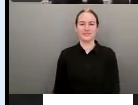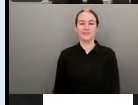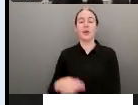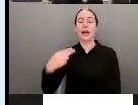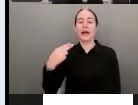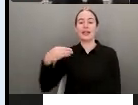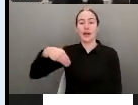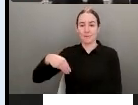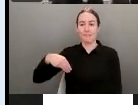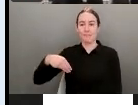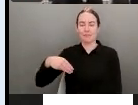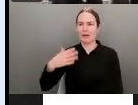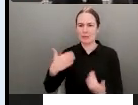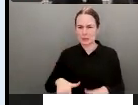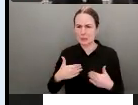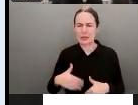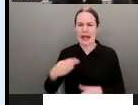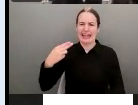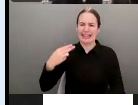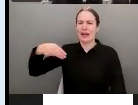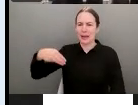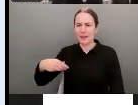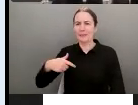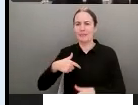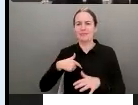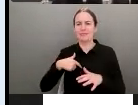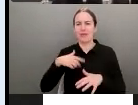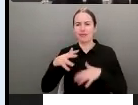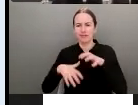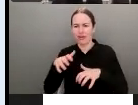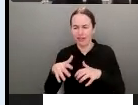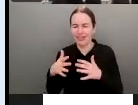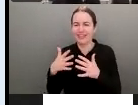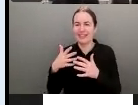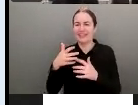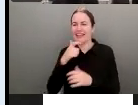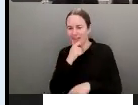I am using to saying that in Finnish...